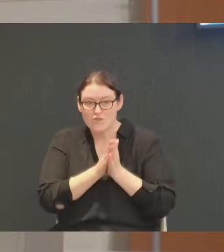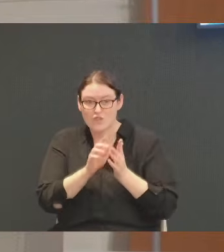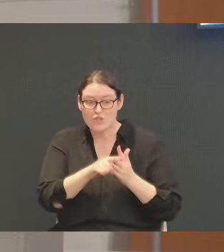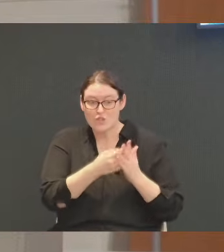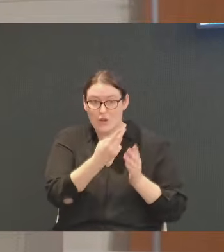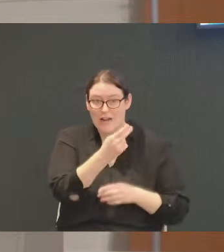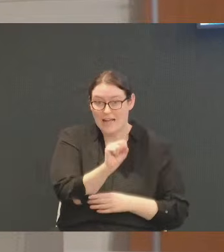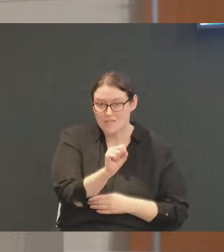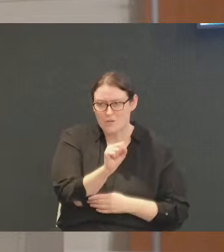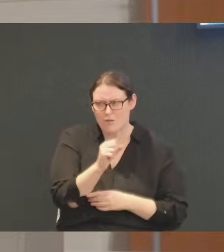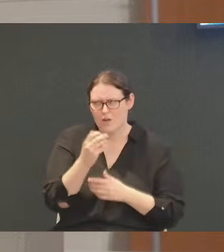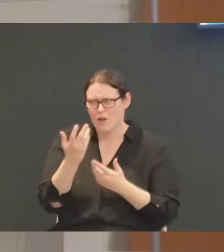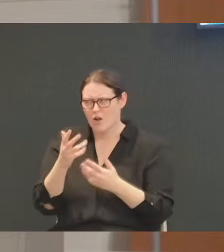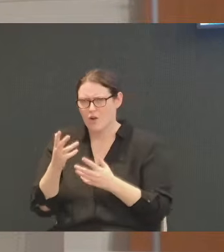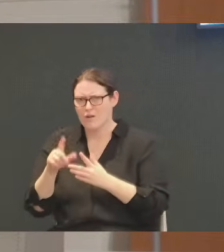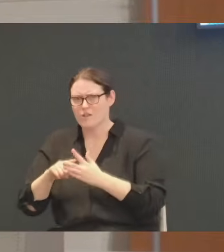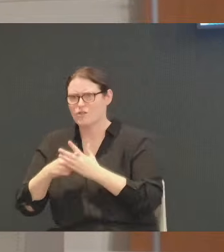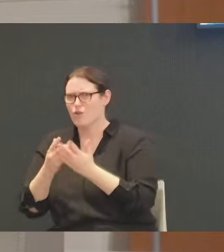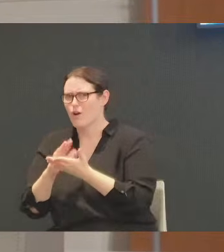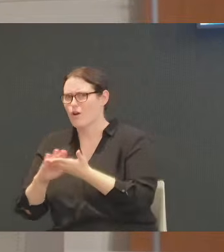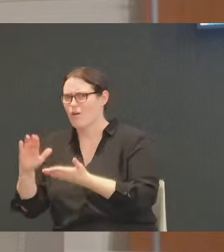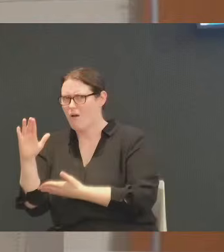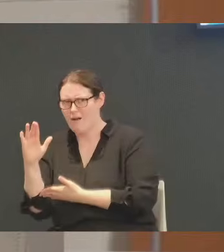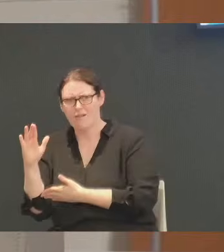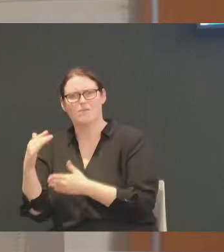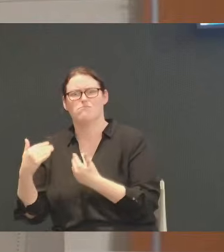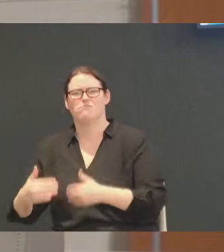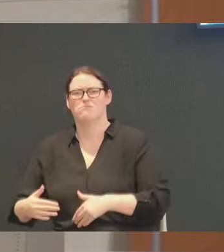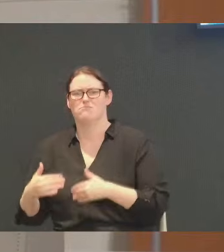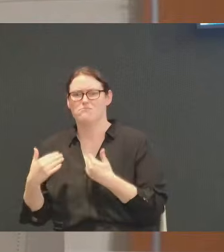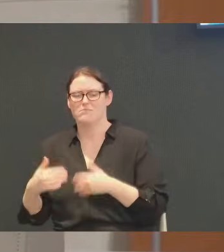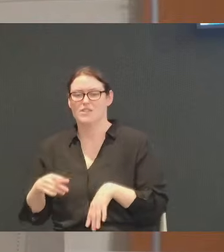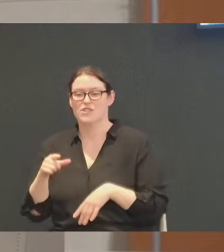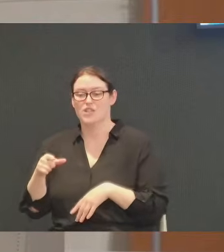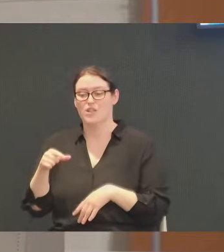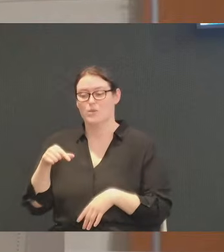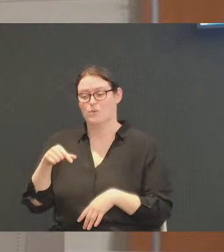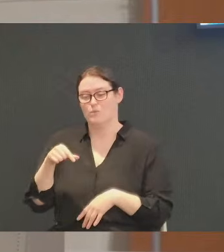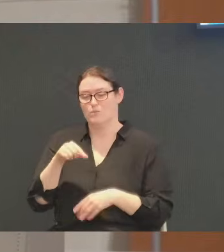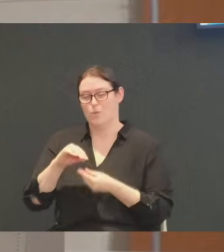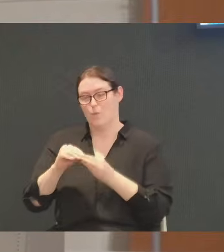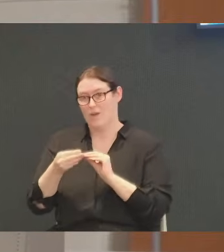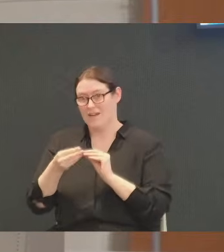has already embarked upon her college journey by enrolling in quantitative reasoning at Cincinnati